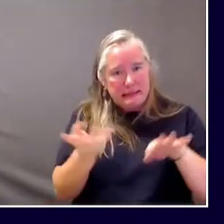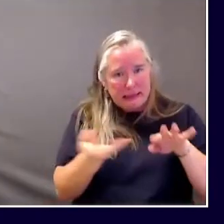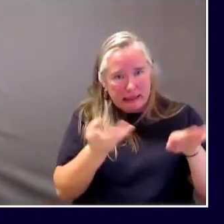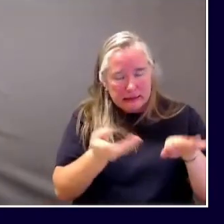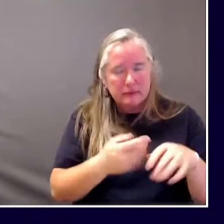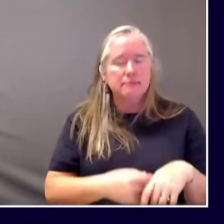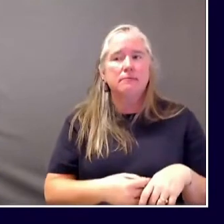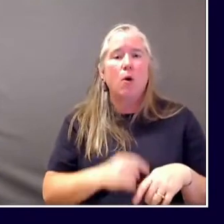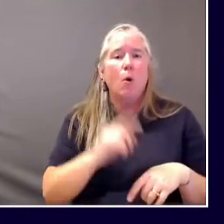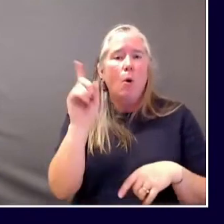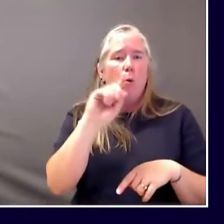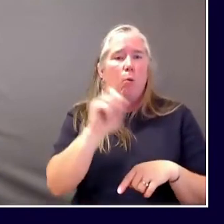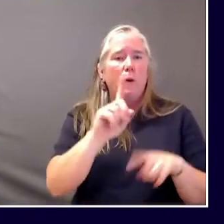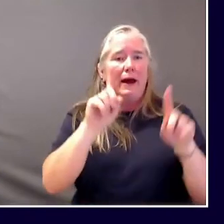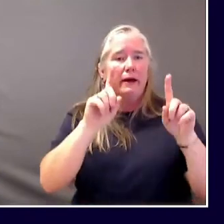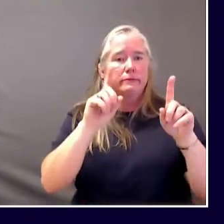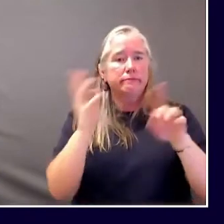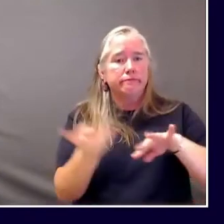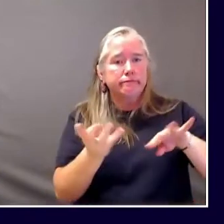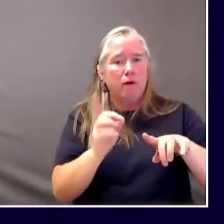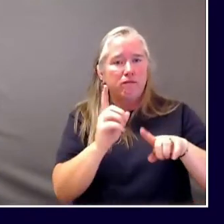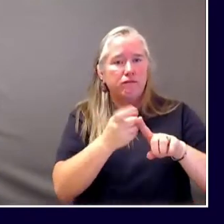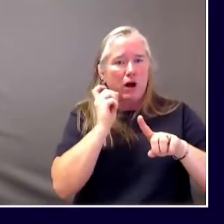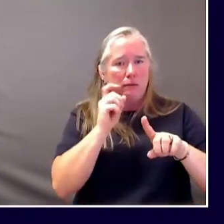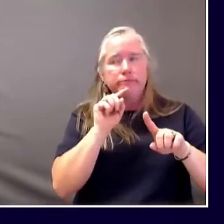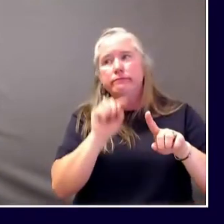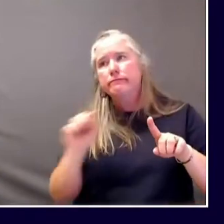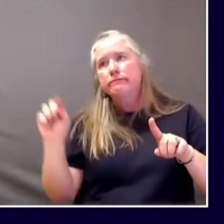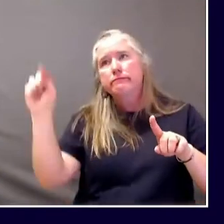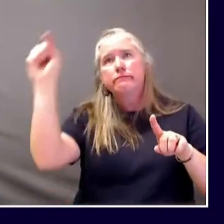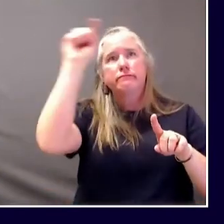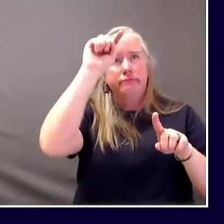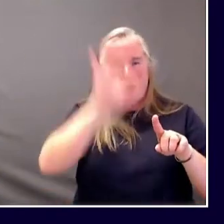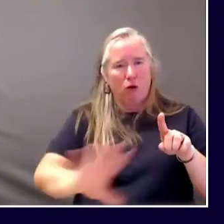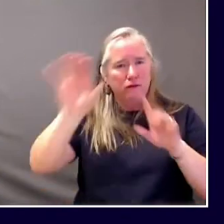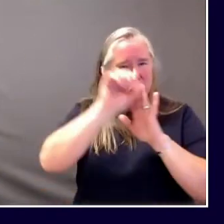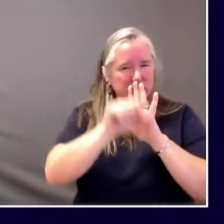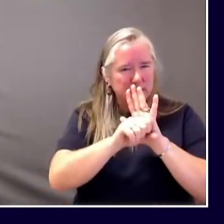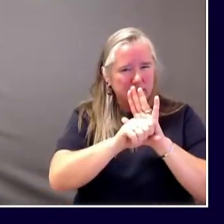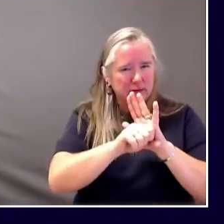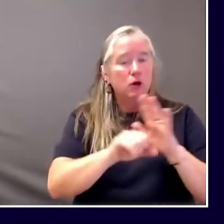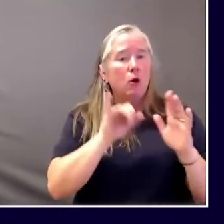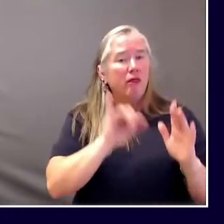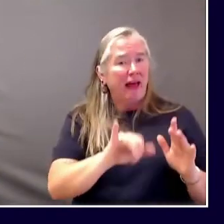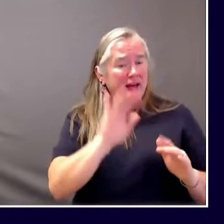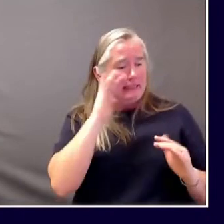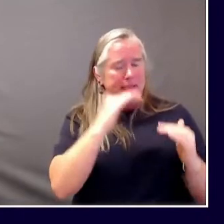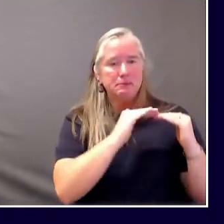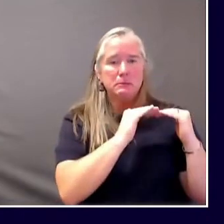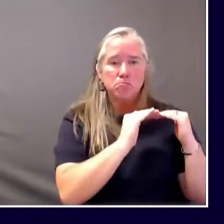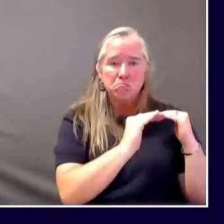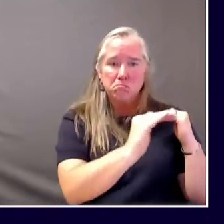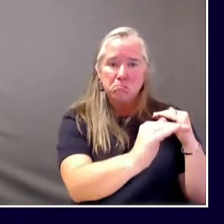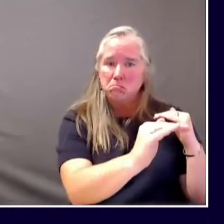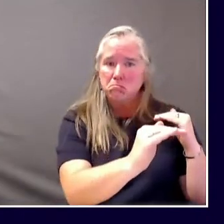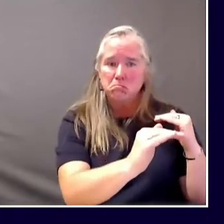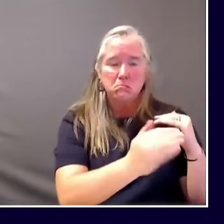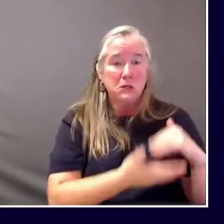relatively steady but what we've also seen so you